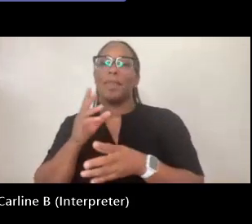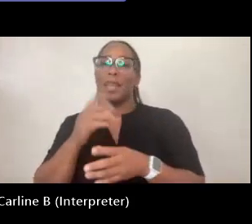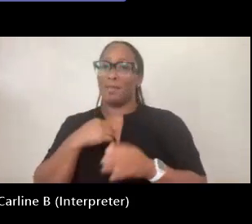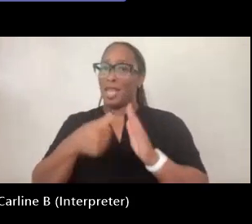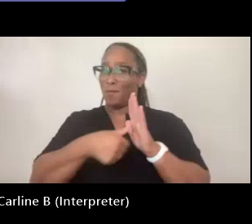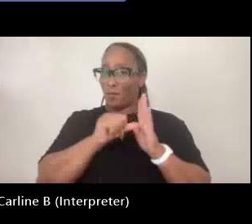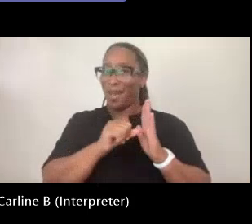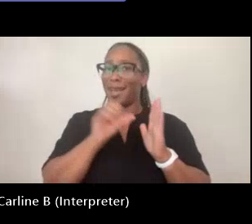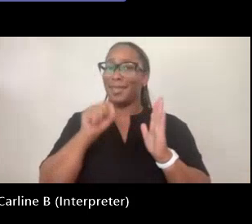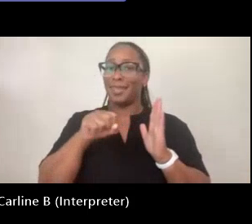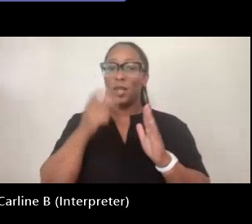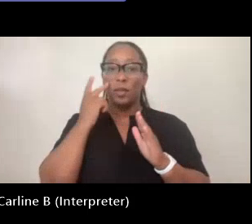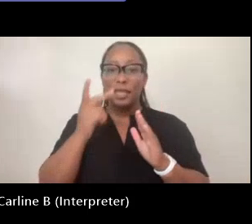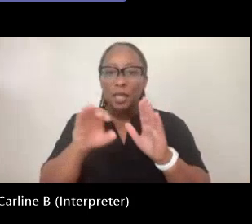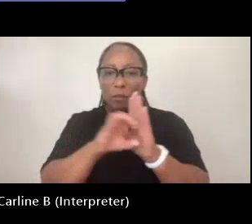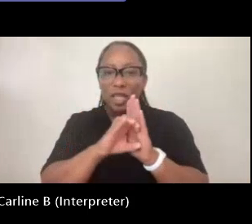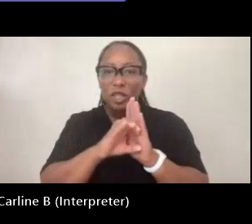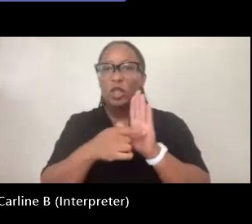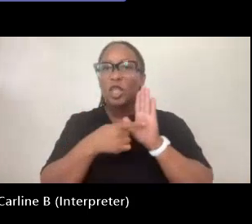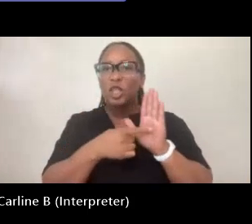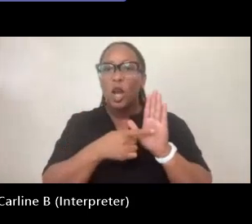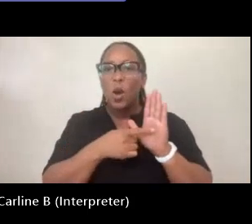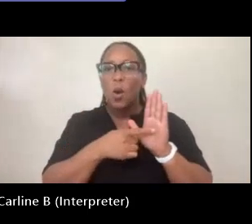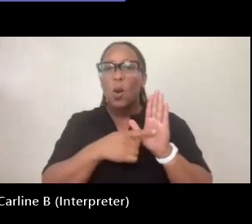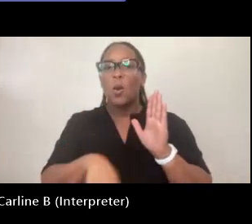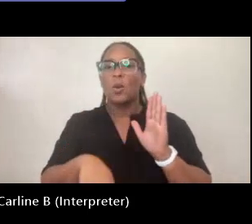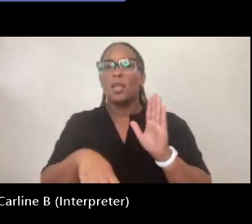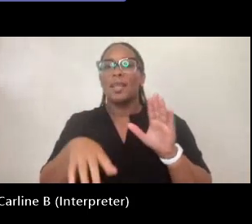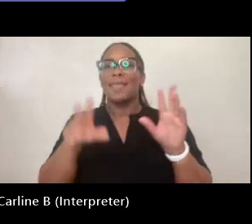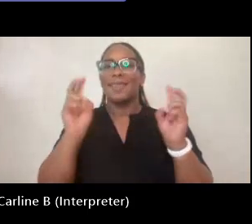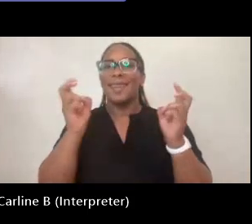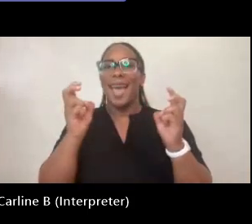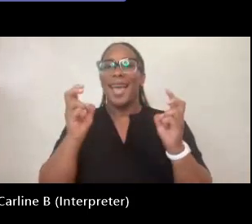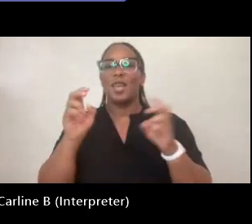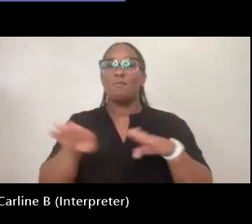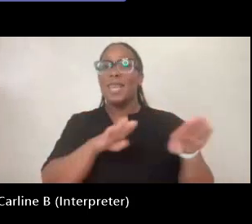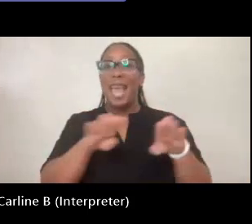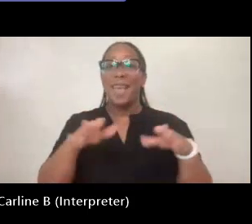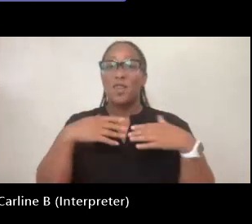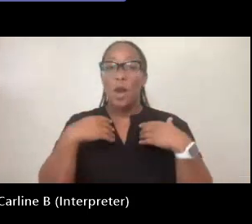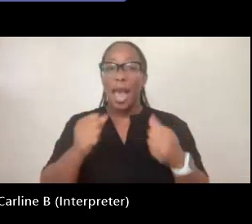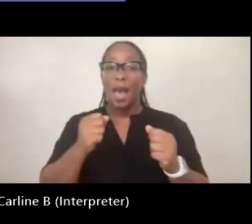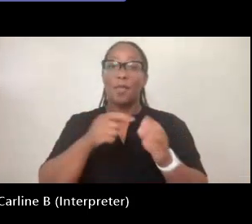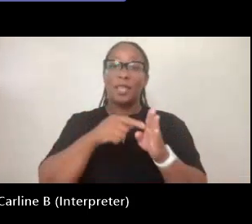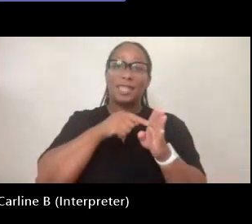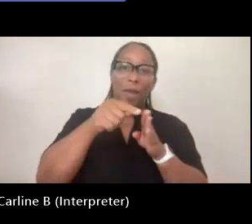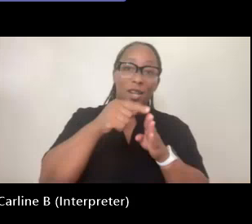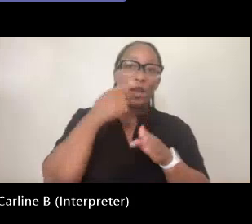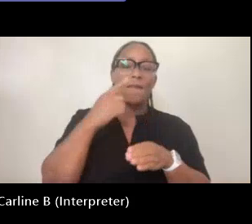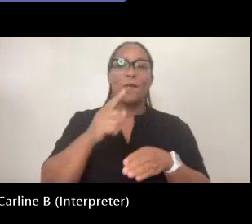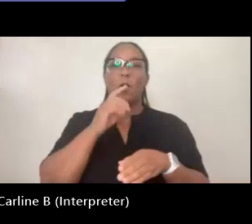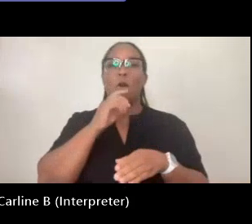And there's an image on the slide showing Vitalik's tagline, behavioral health, specialized for aging adults.